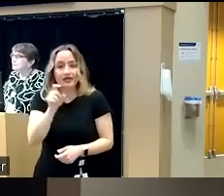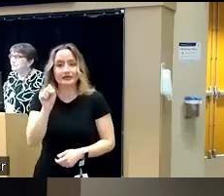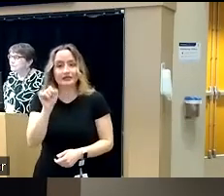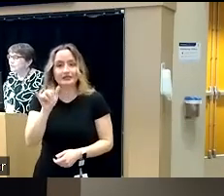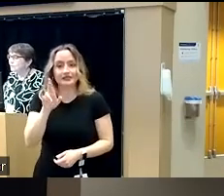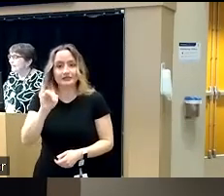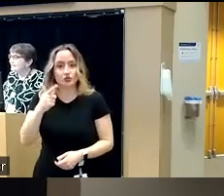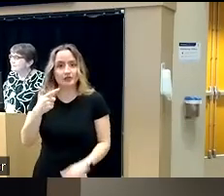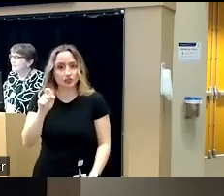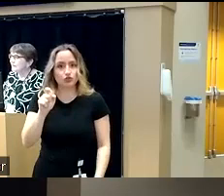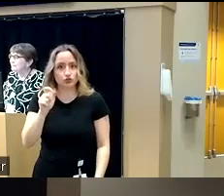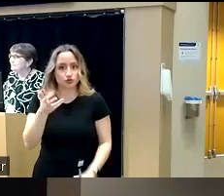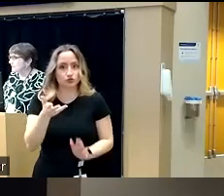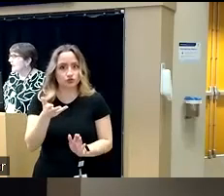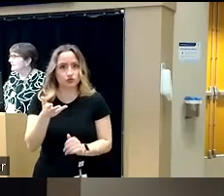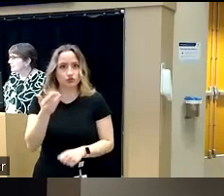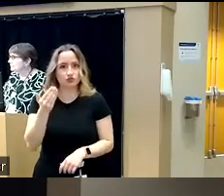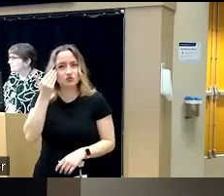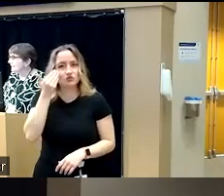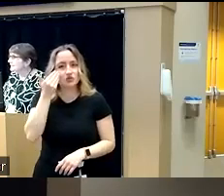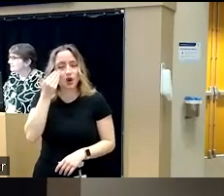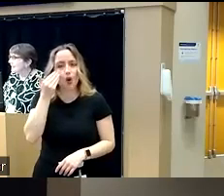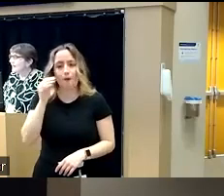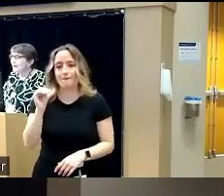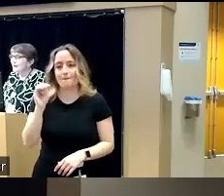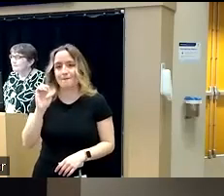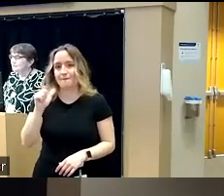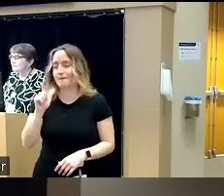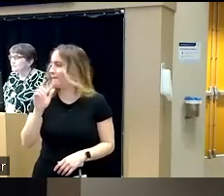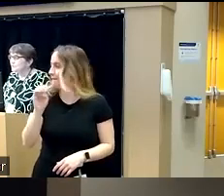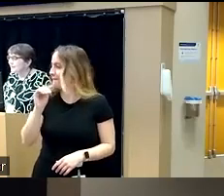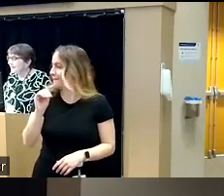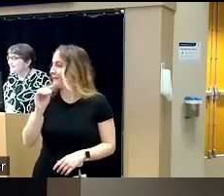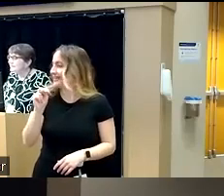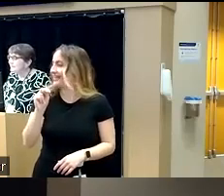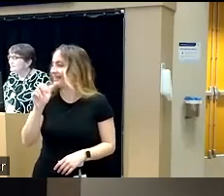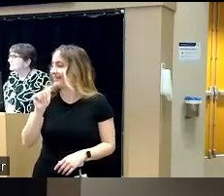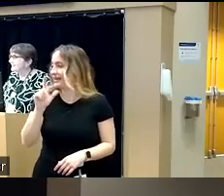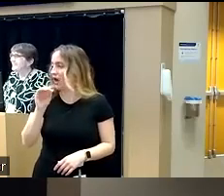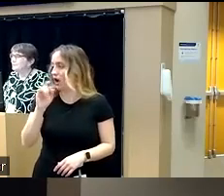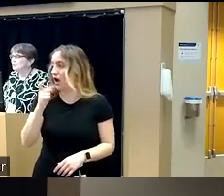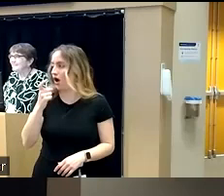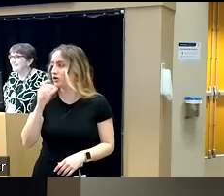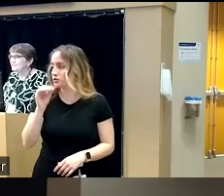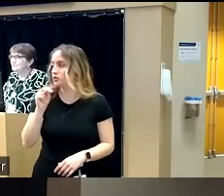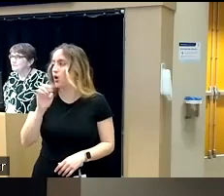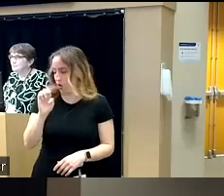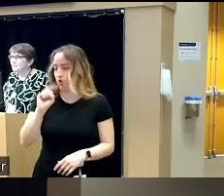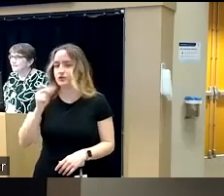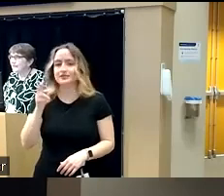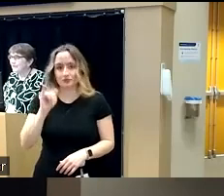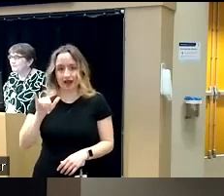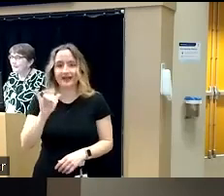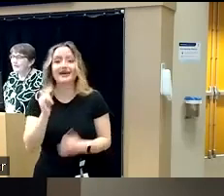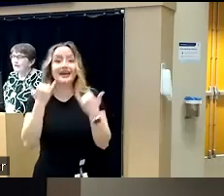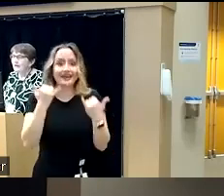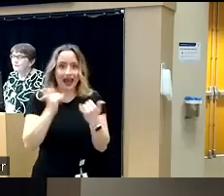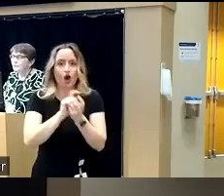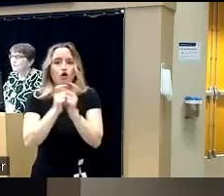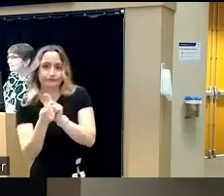most of you know that naloxone spray known as Narcan is an intranasal spray now we